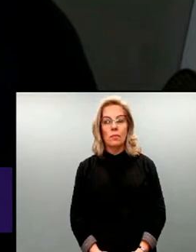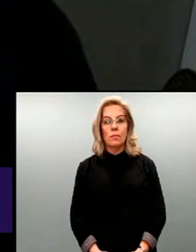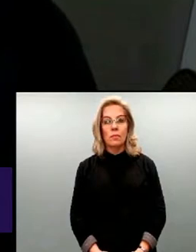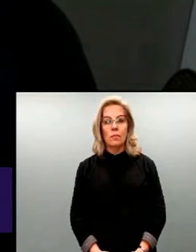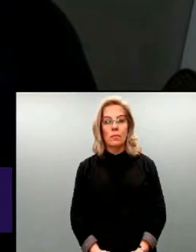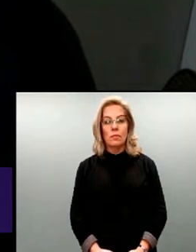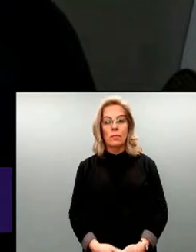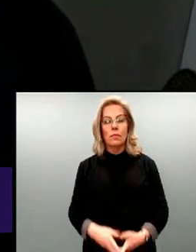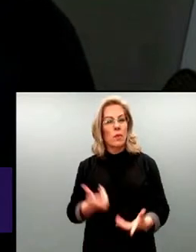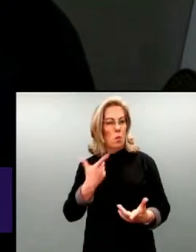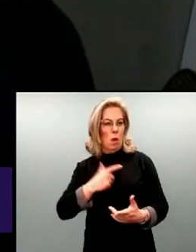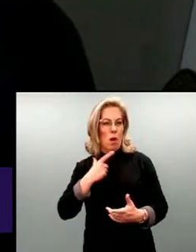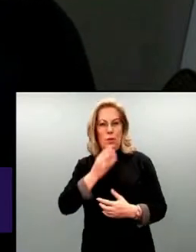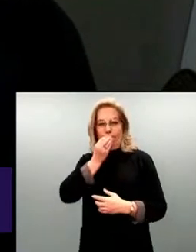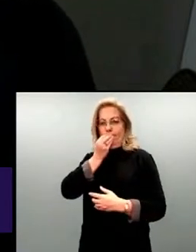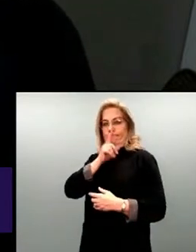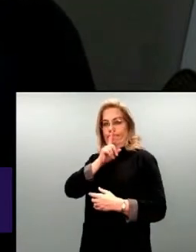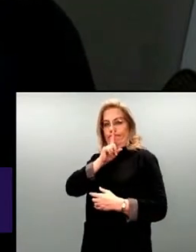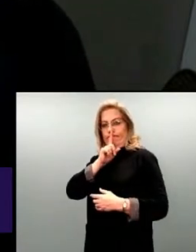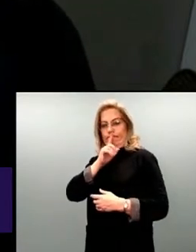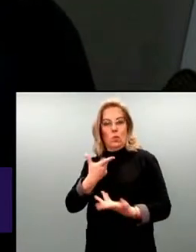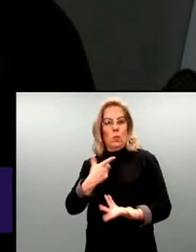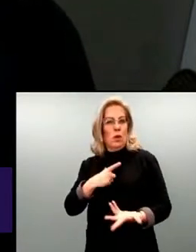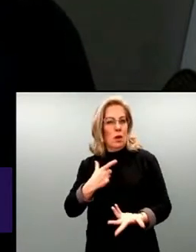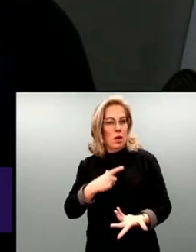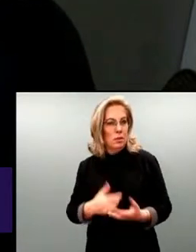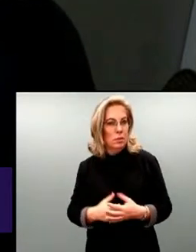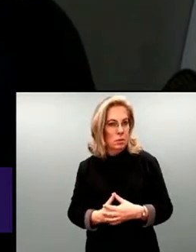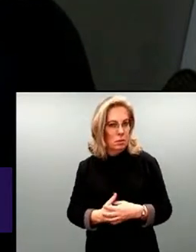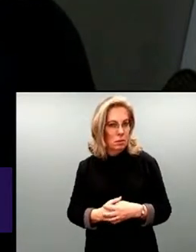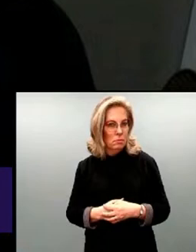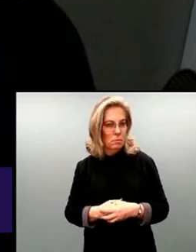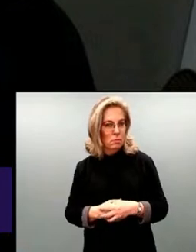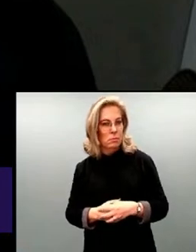Risk.